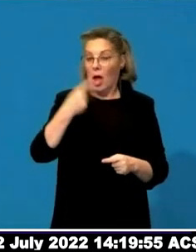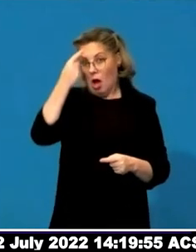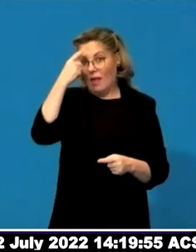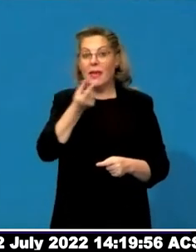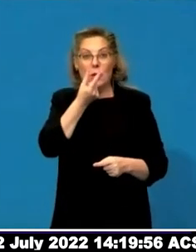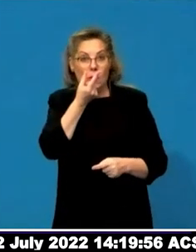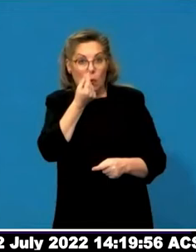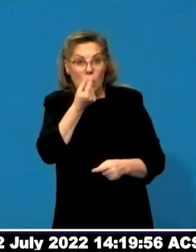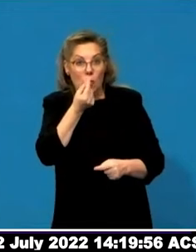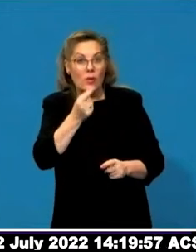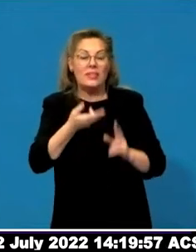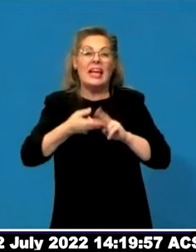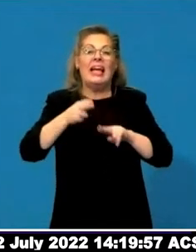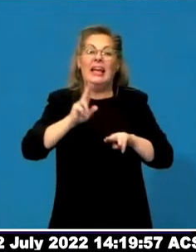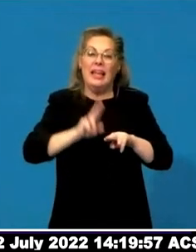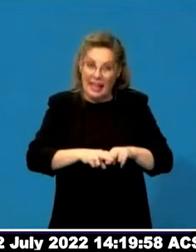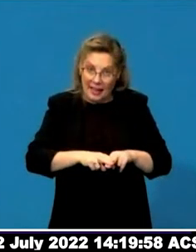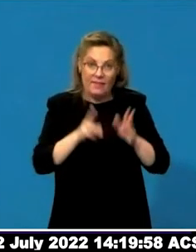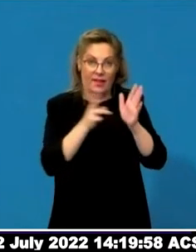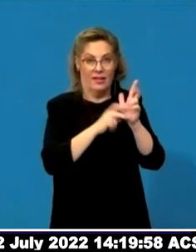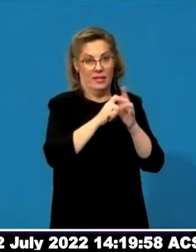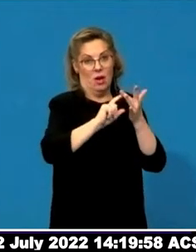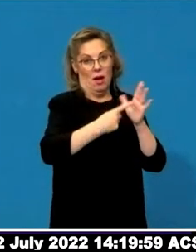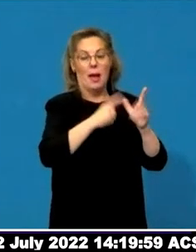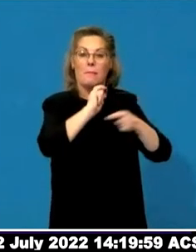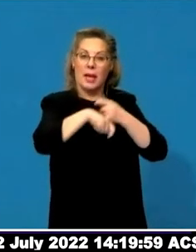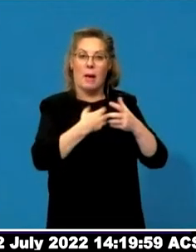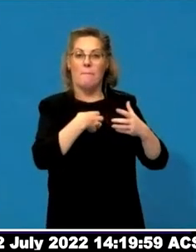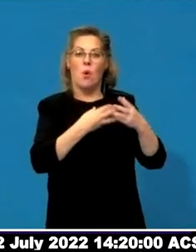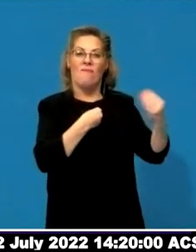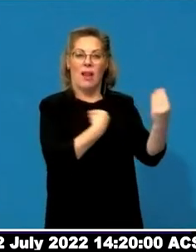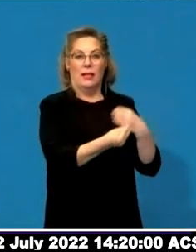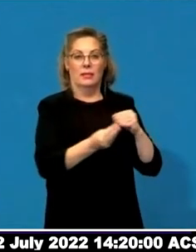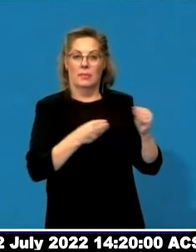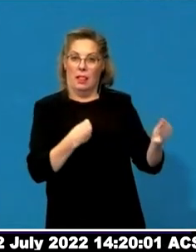and if there's flexibility and if the NDIA are really committed